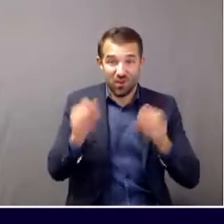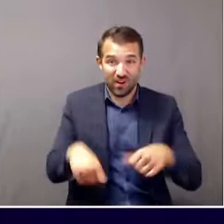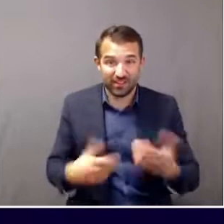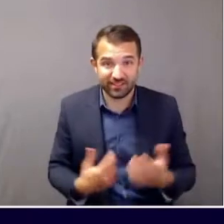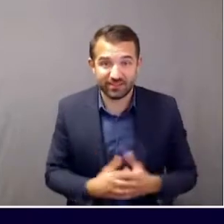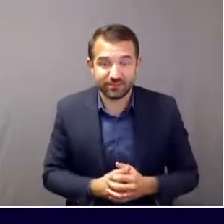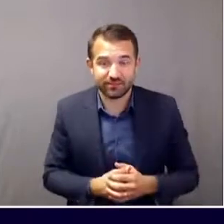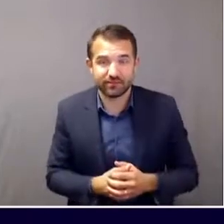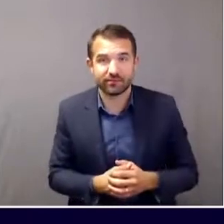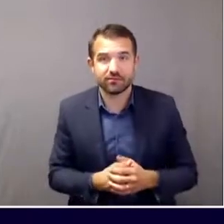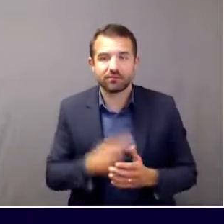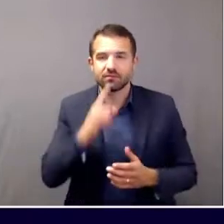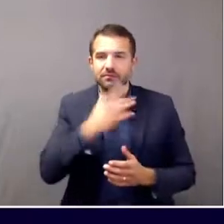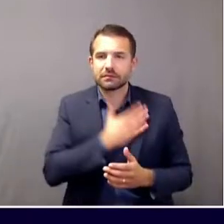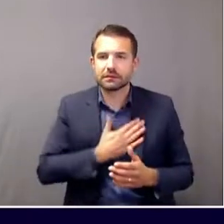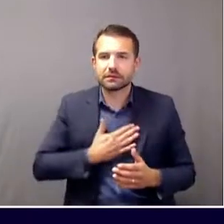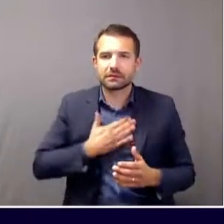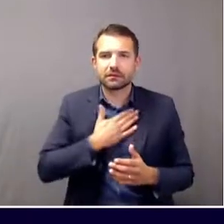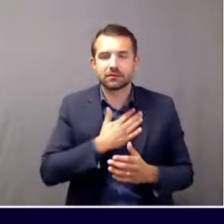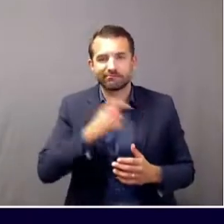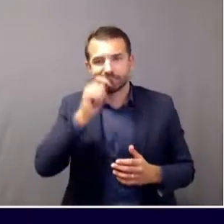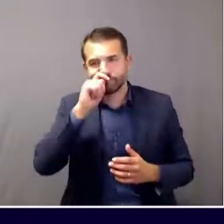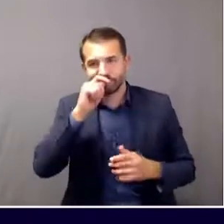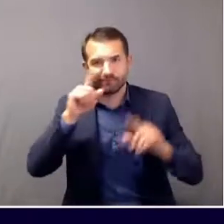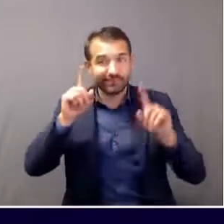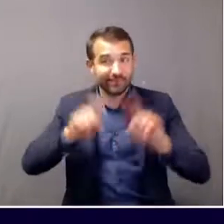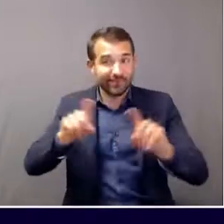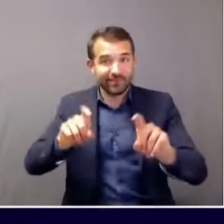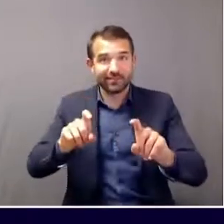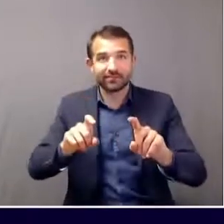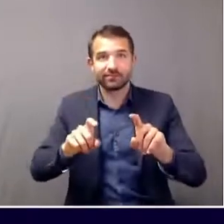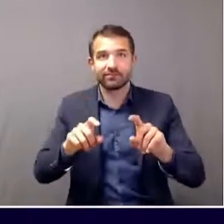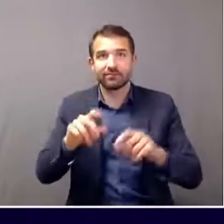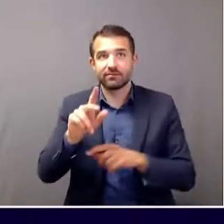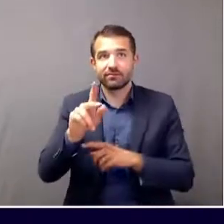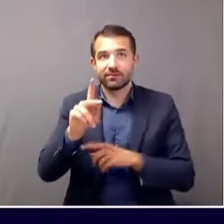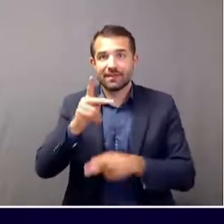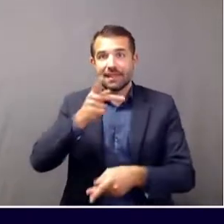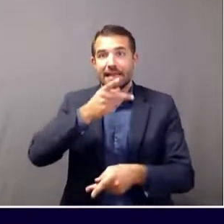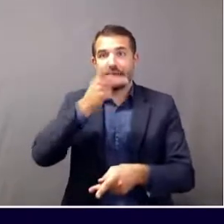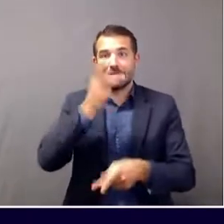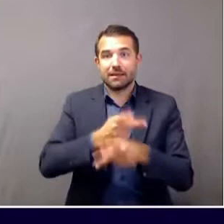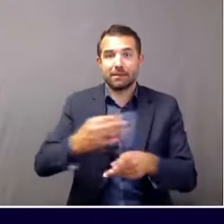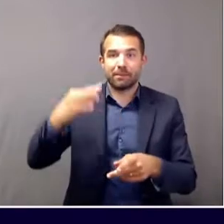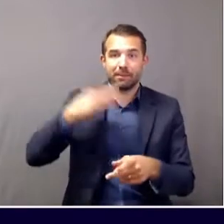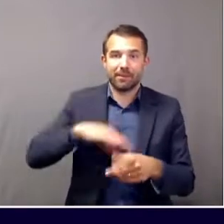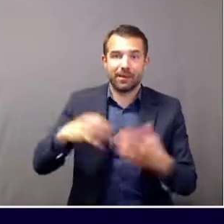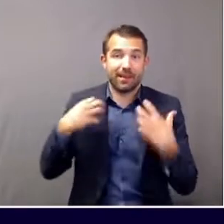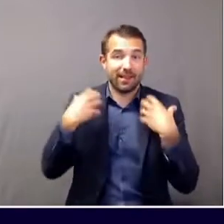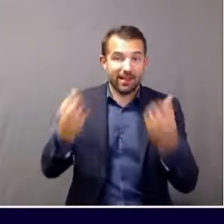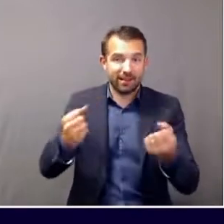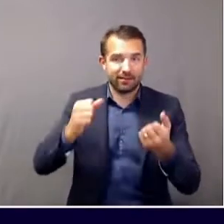you should get a test you can go to our keeping healthy website